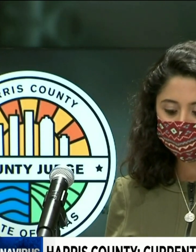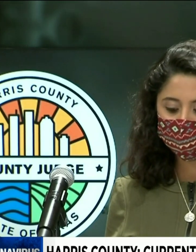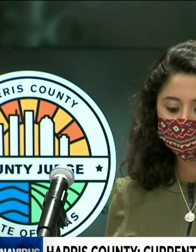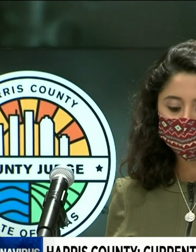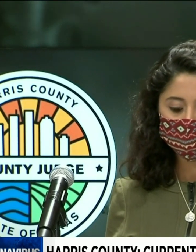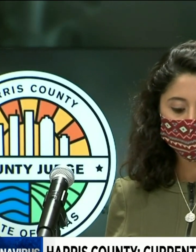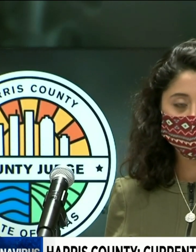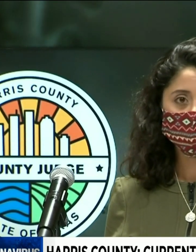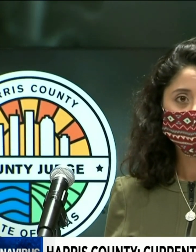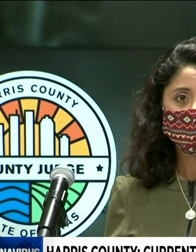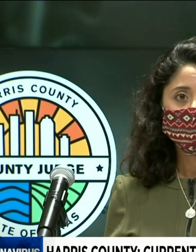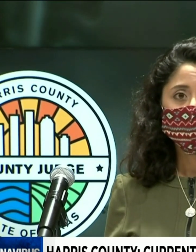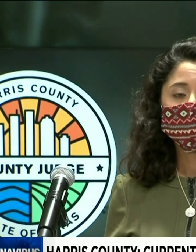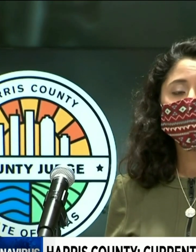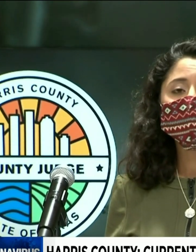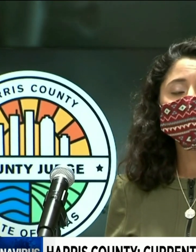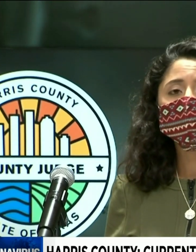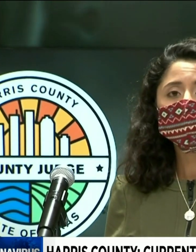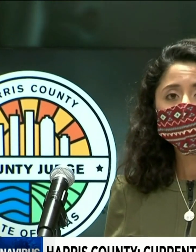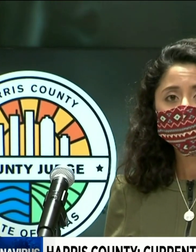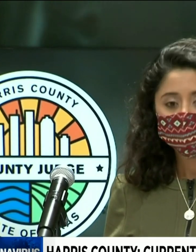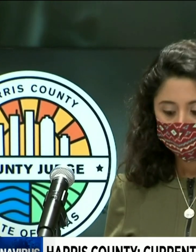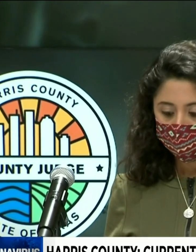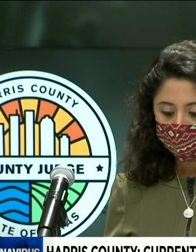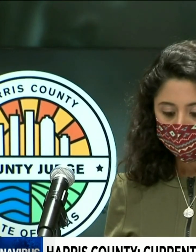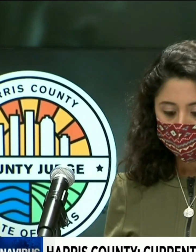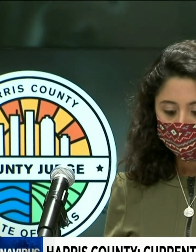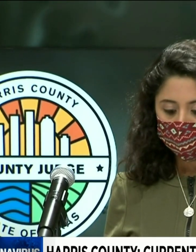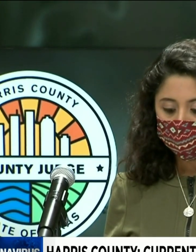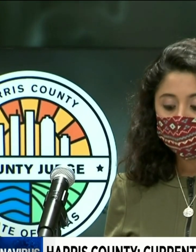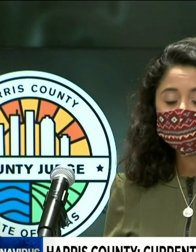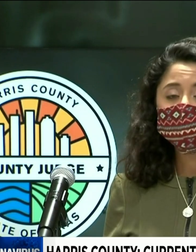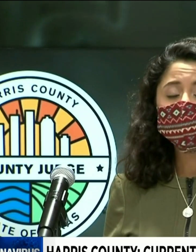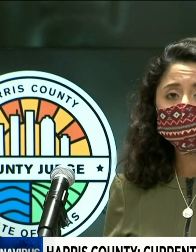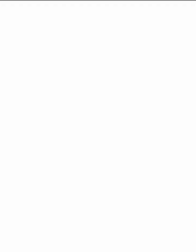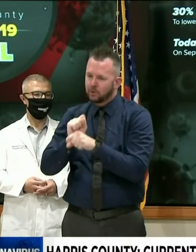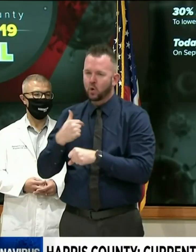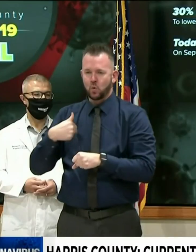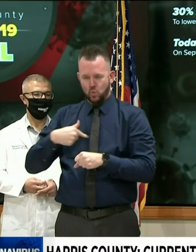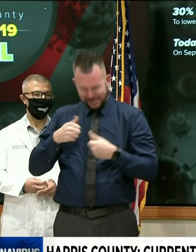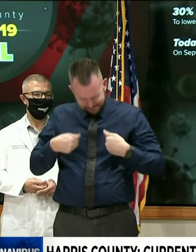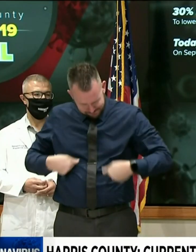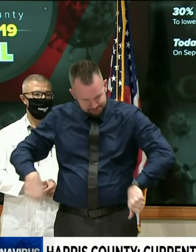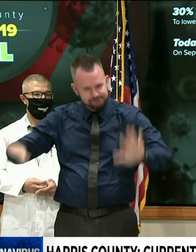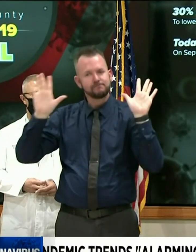the spread and she says this is your responsibility, your sacrifice to make in order to